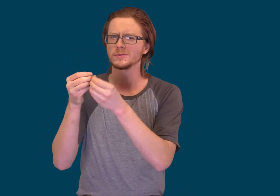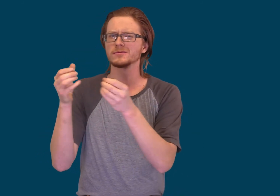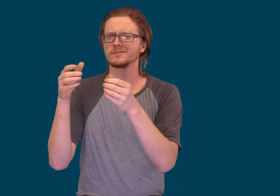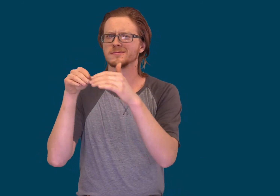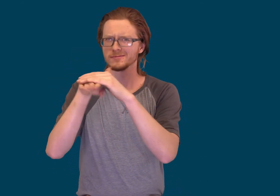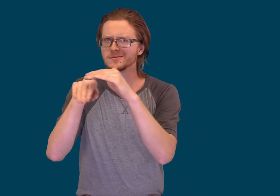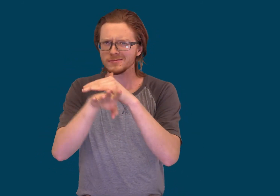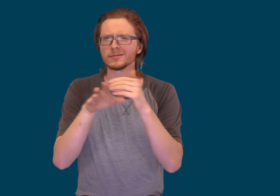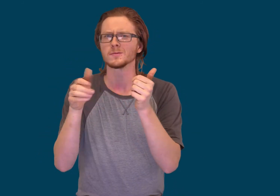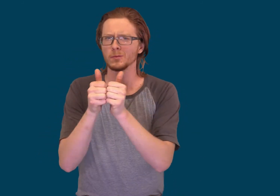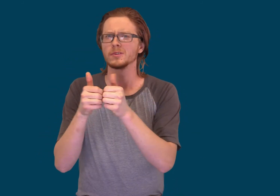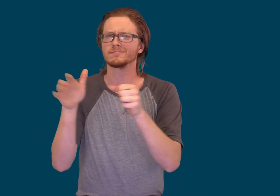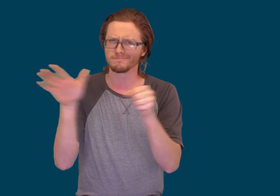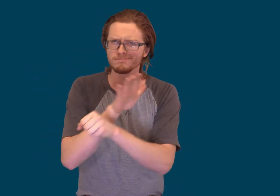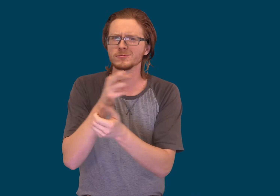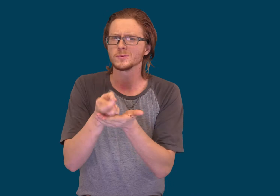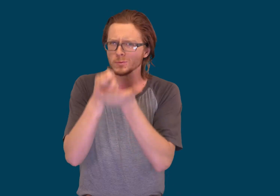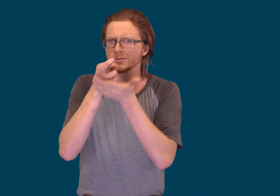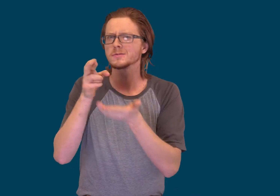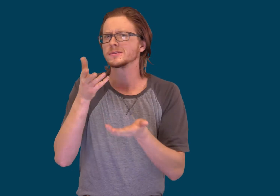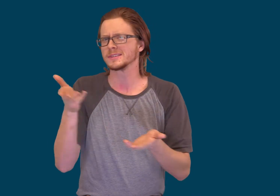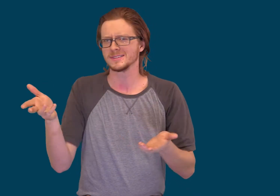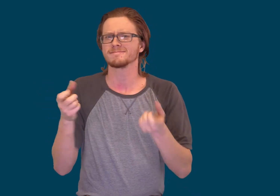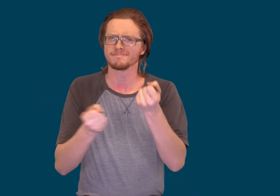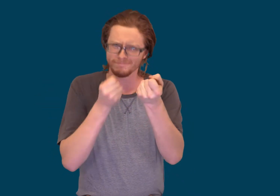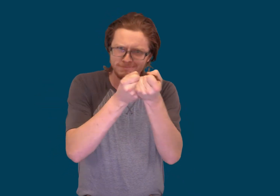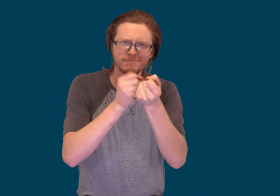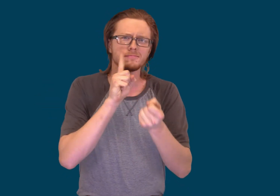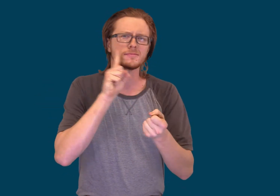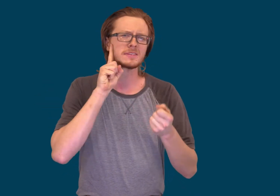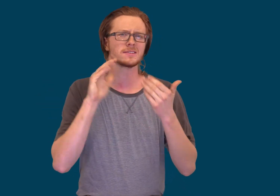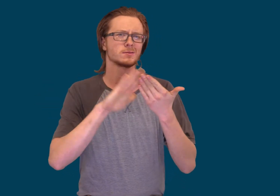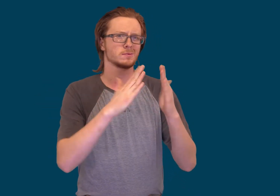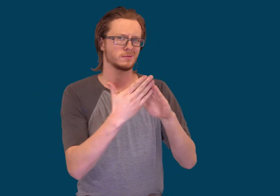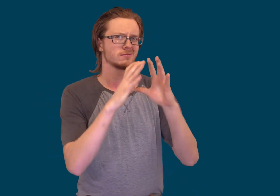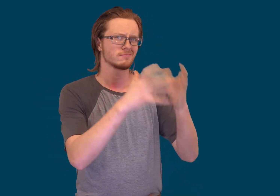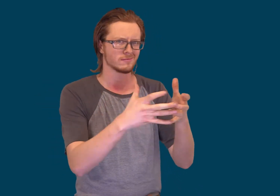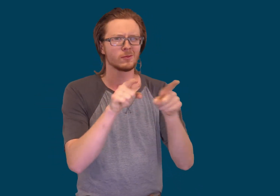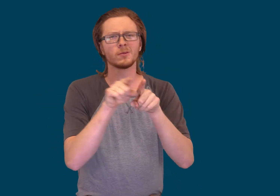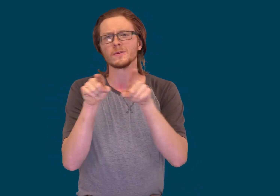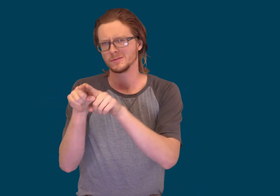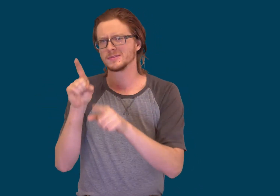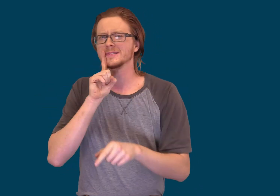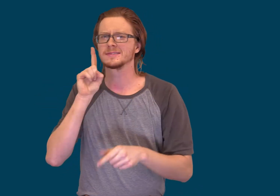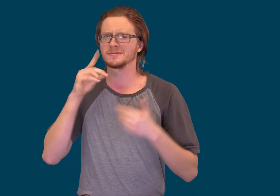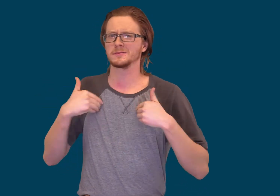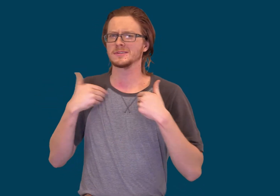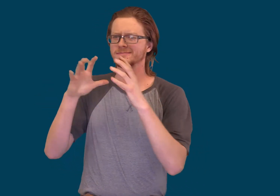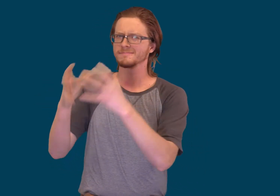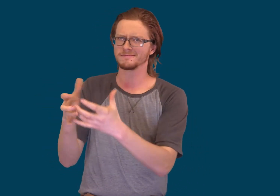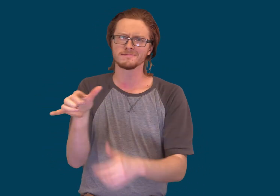resources to support the Deaf community and Deaf Youth as well.